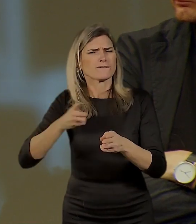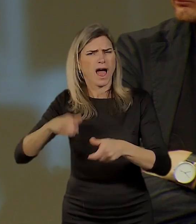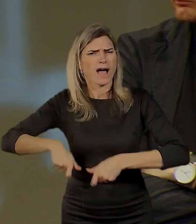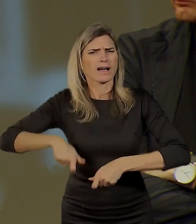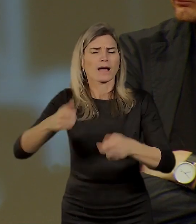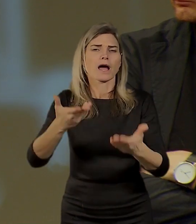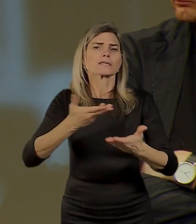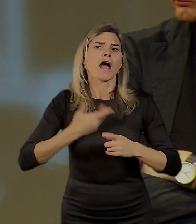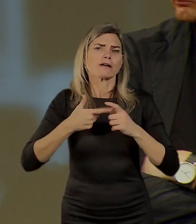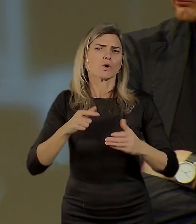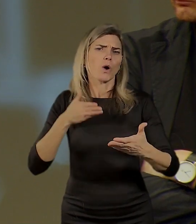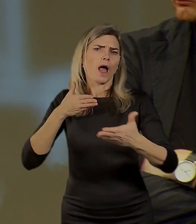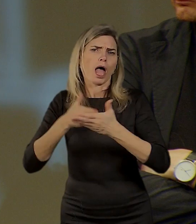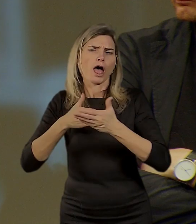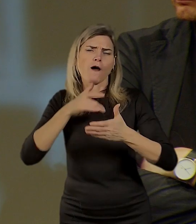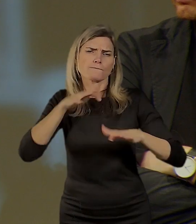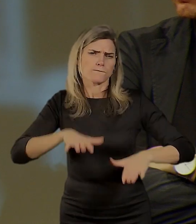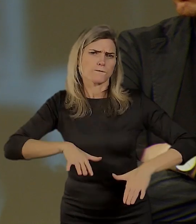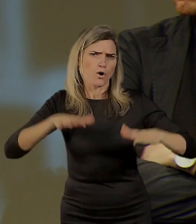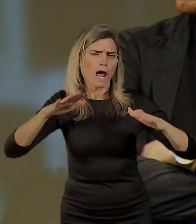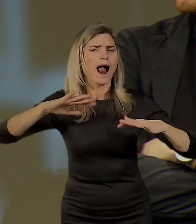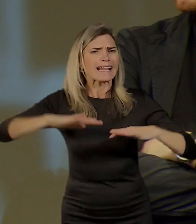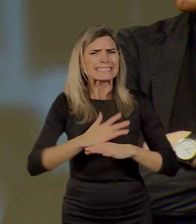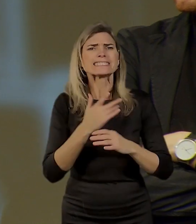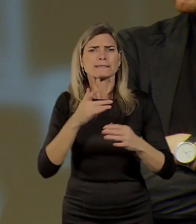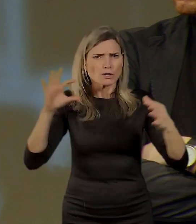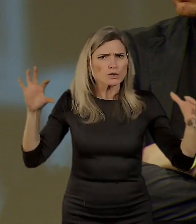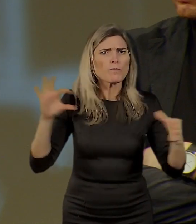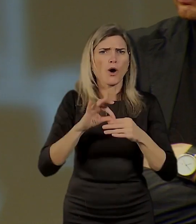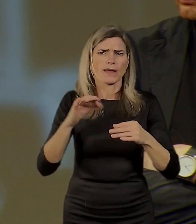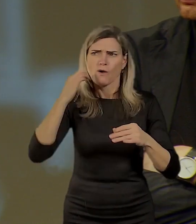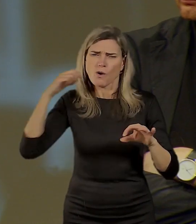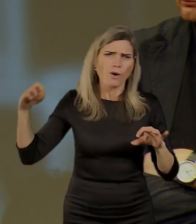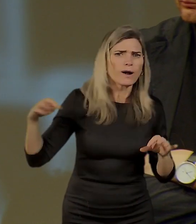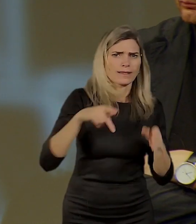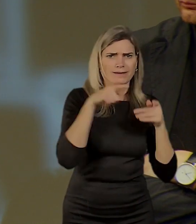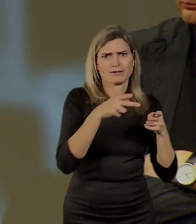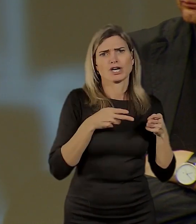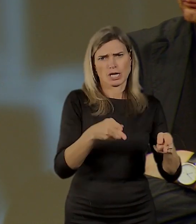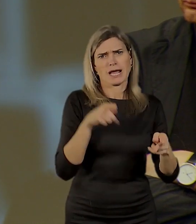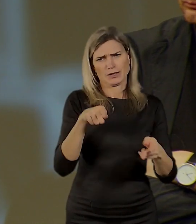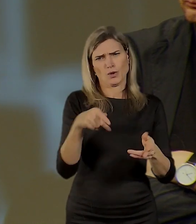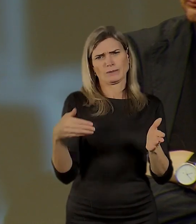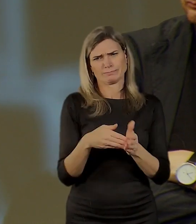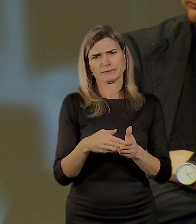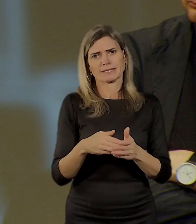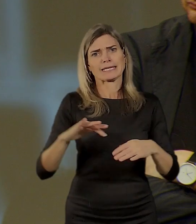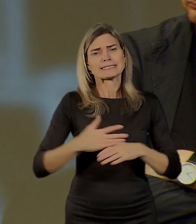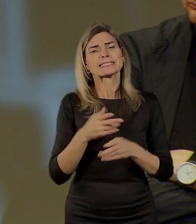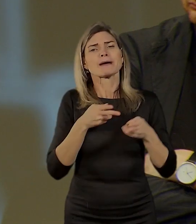who are already increasing the capacity there, but at the same time they are using it a lot,